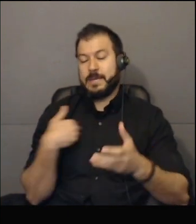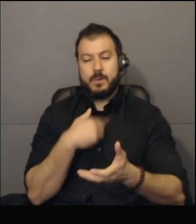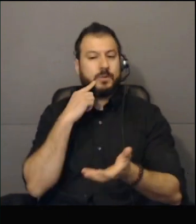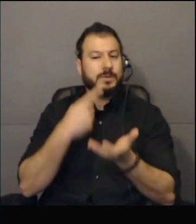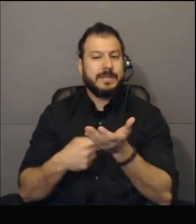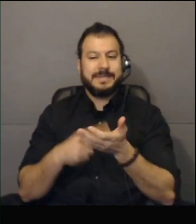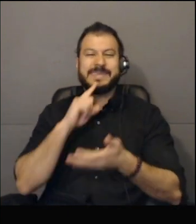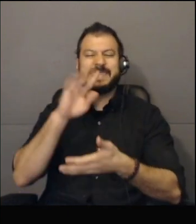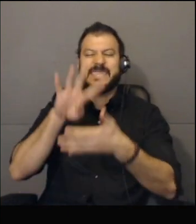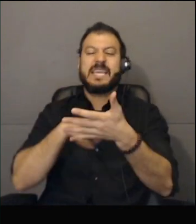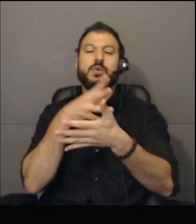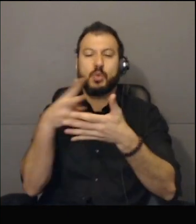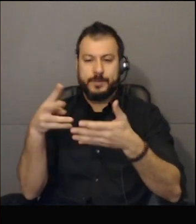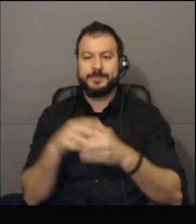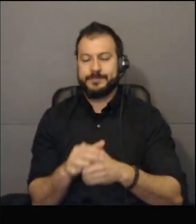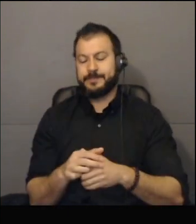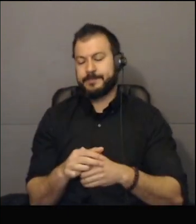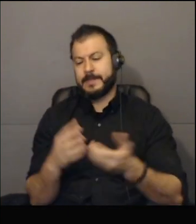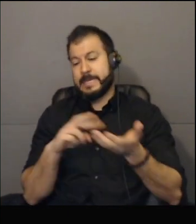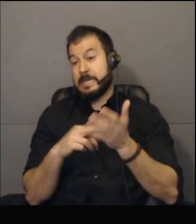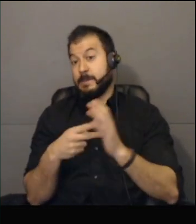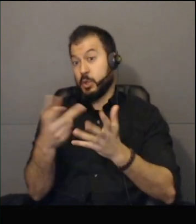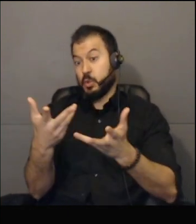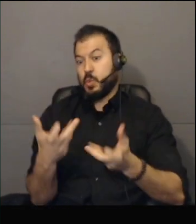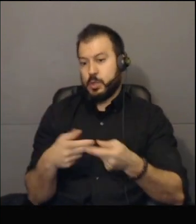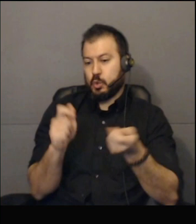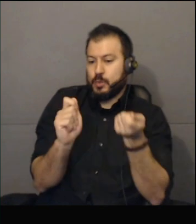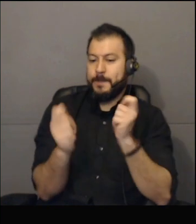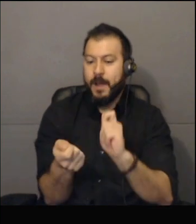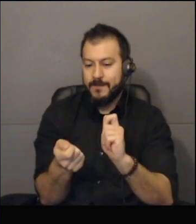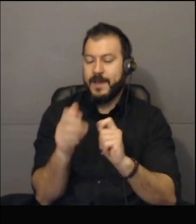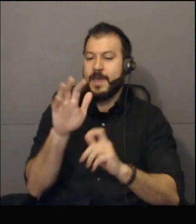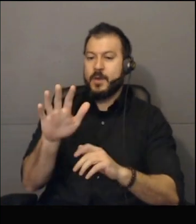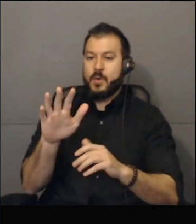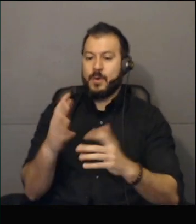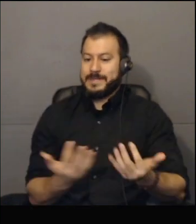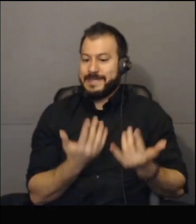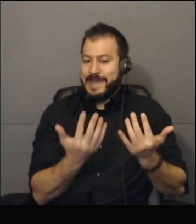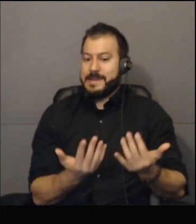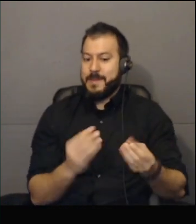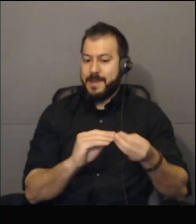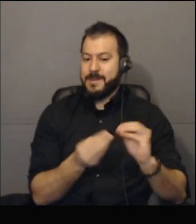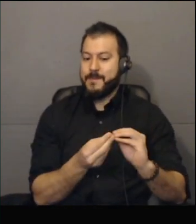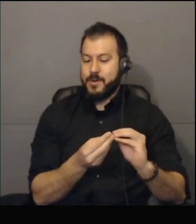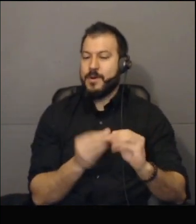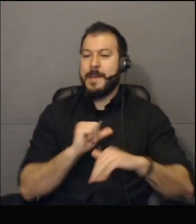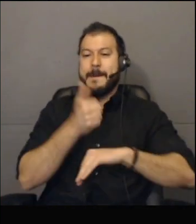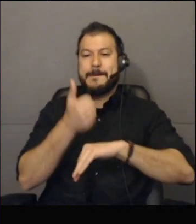right? Schedule basically means that you want to modify your standing by number based on a schedule.